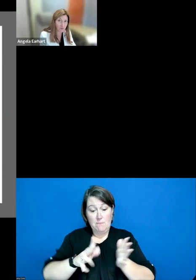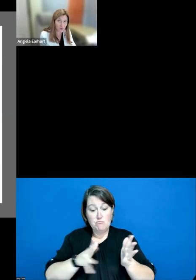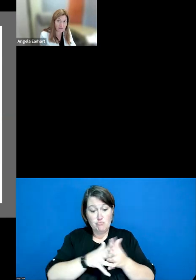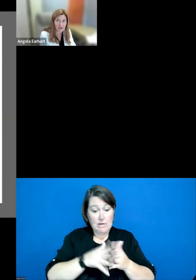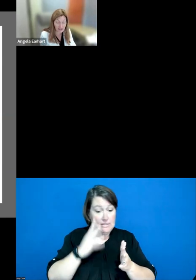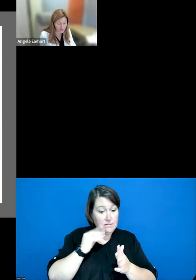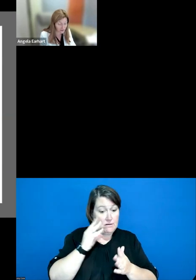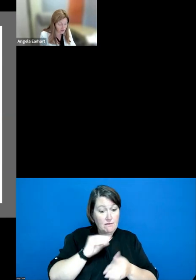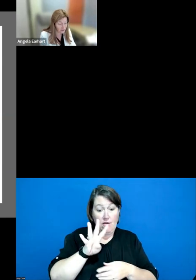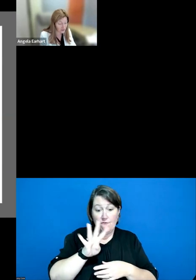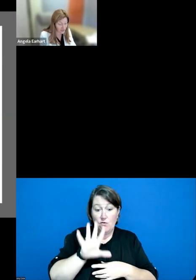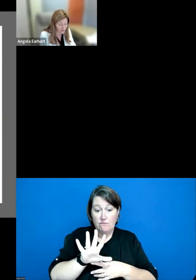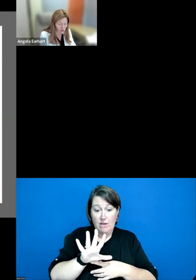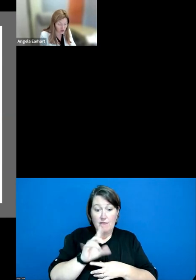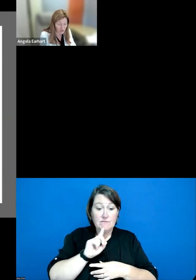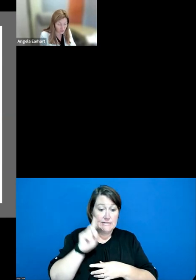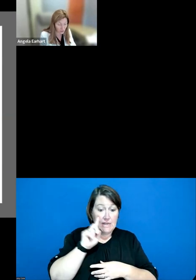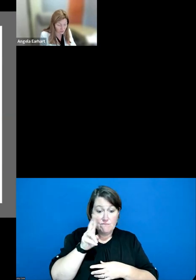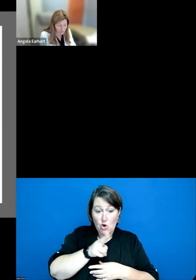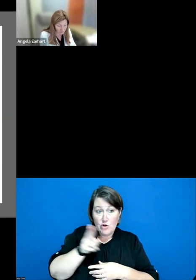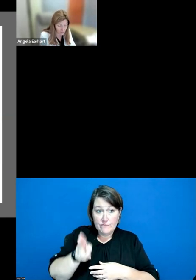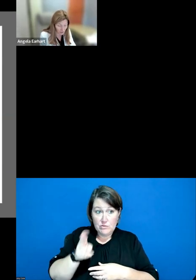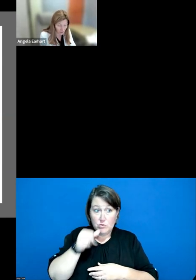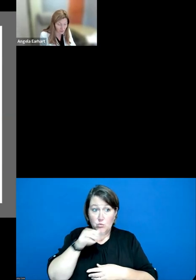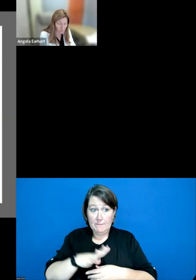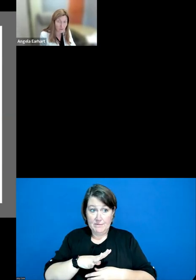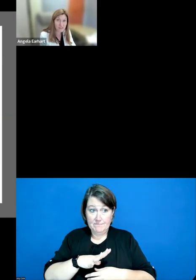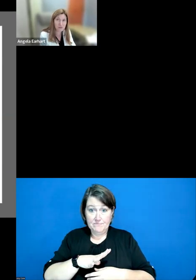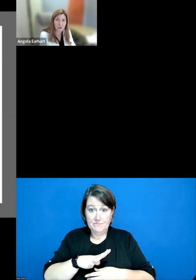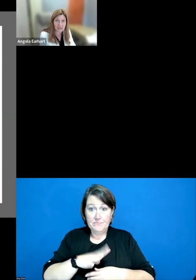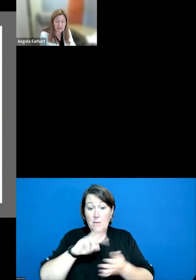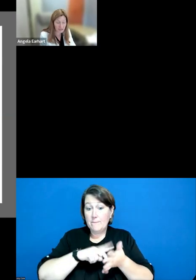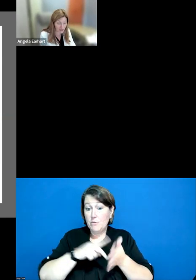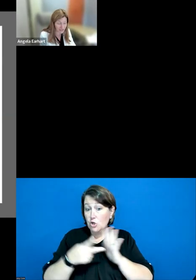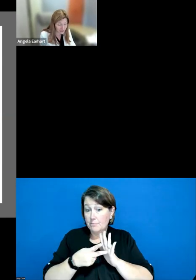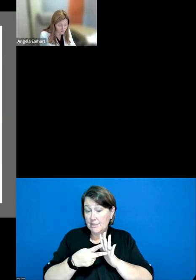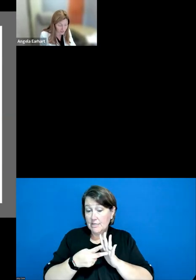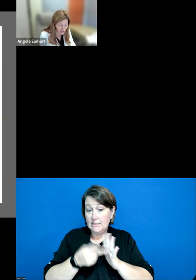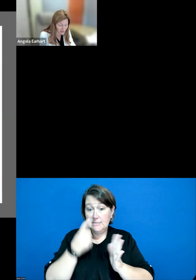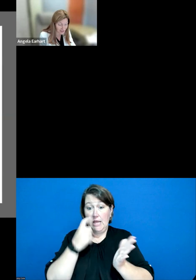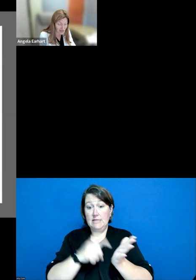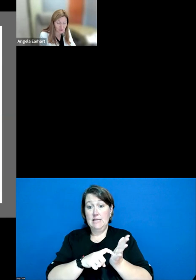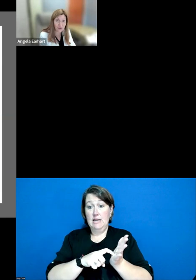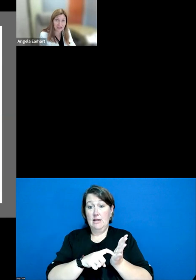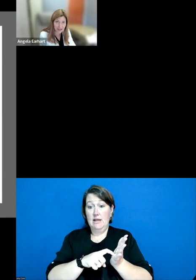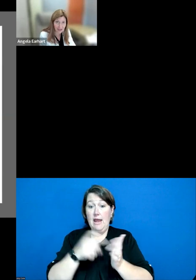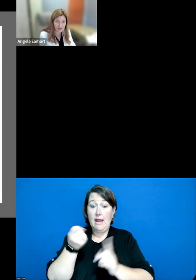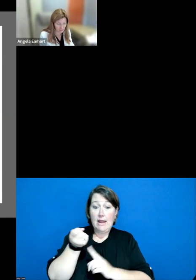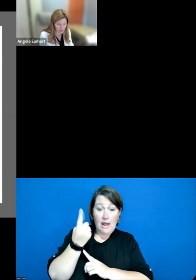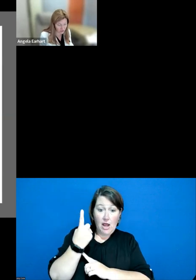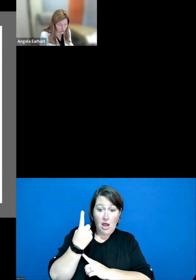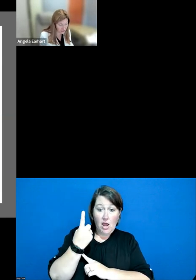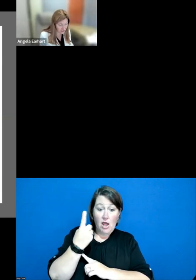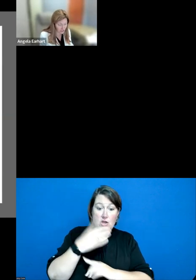45 deaf and hard of hearing women. And the purpose was to identify and understand these barriers,